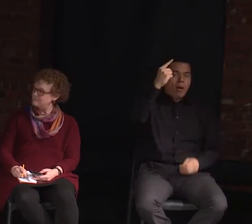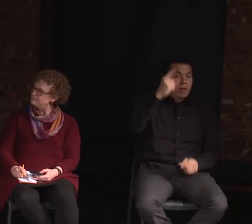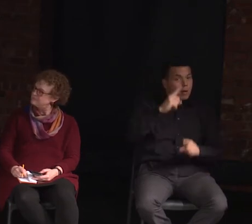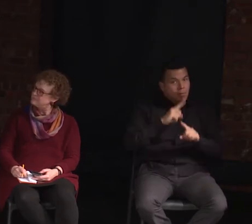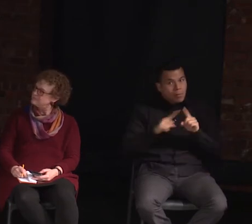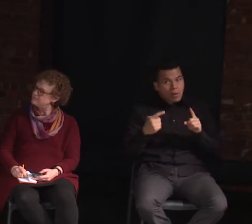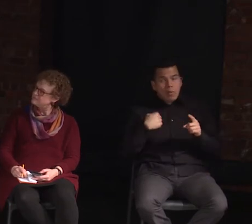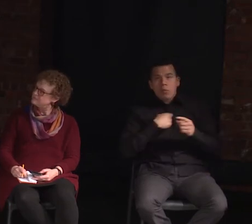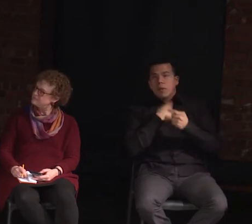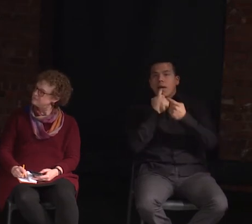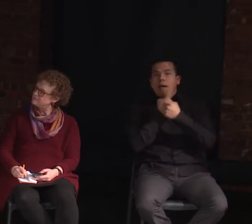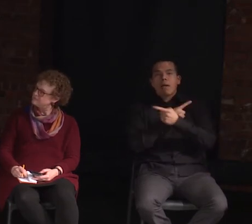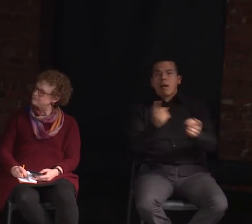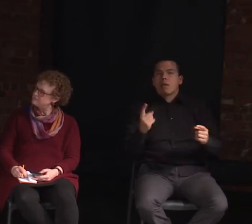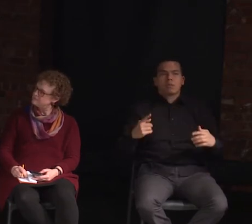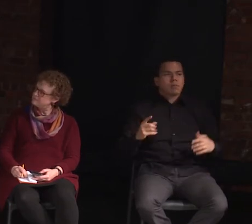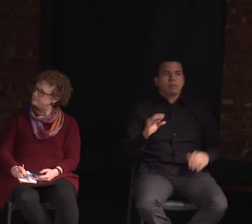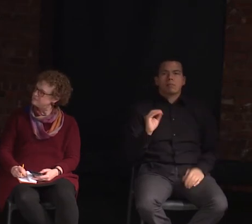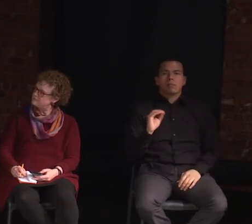Tom: What that means is that we, meaning not